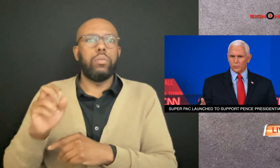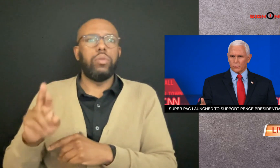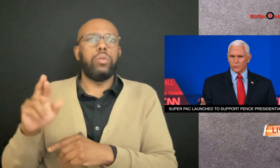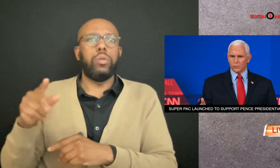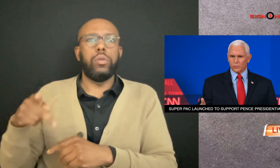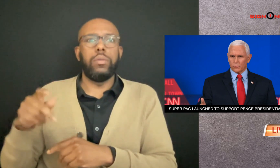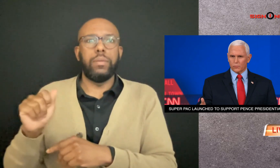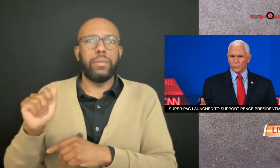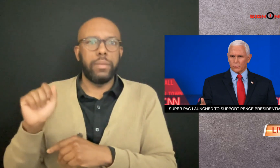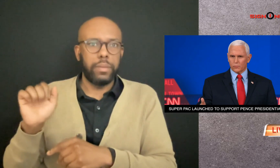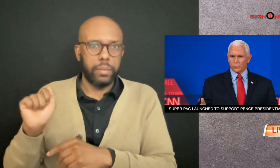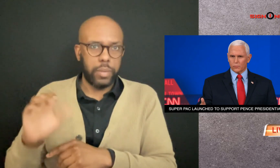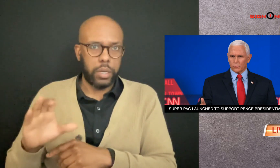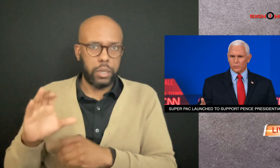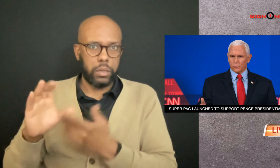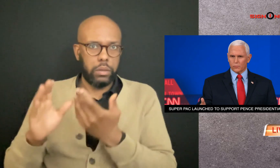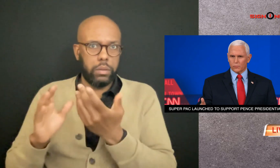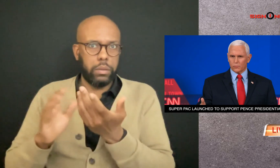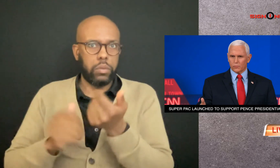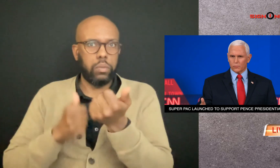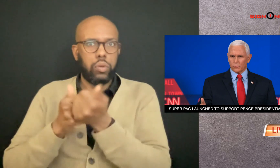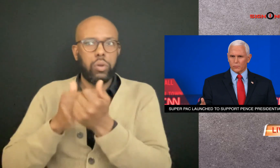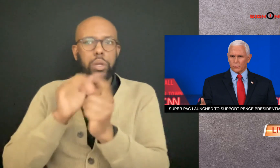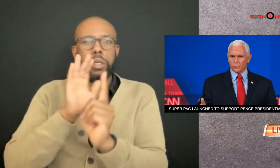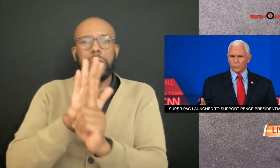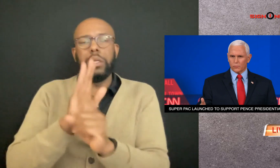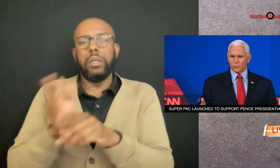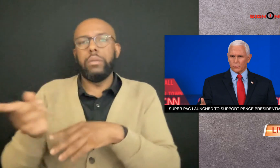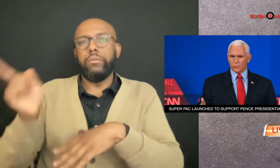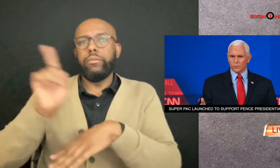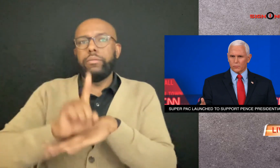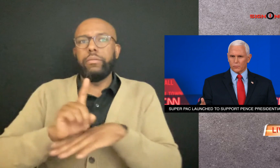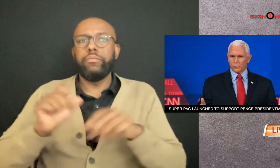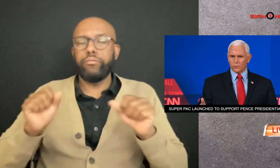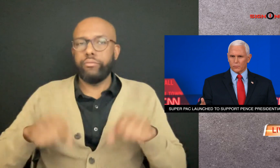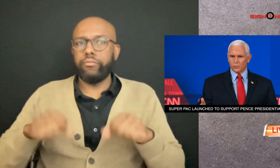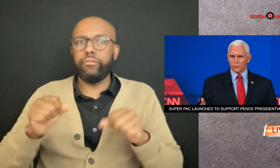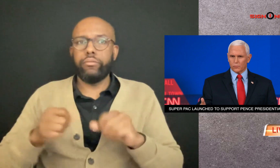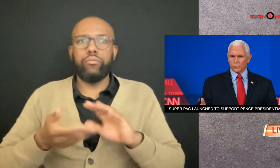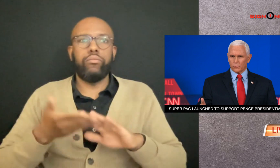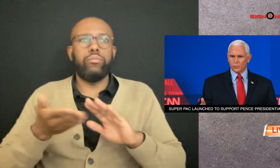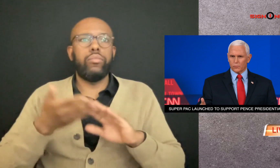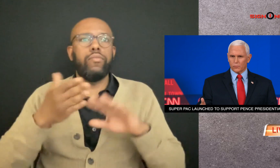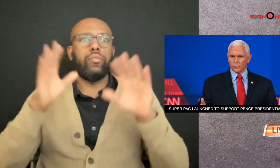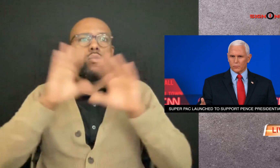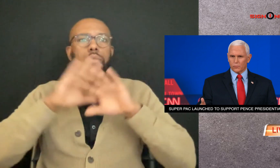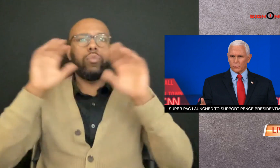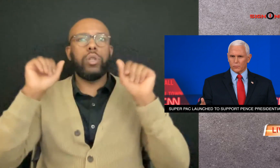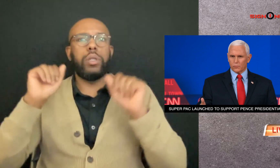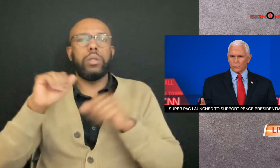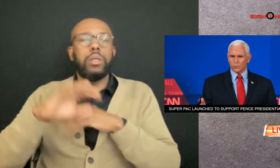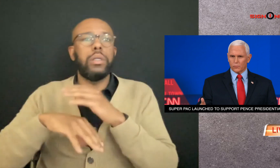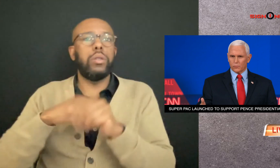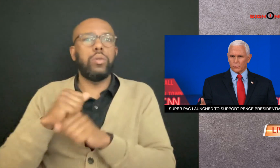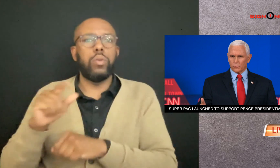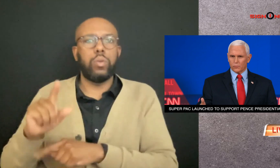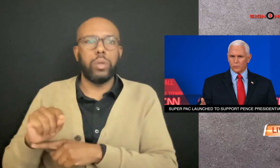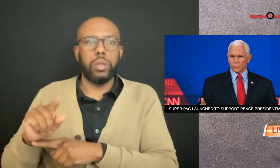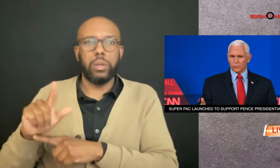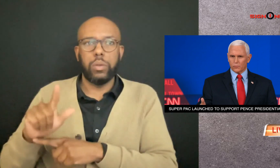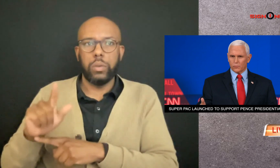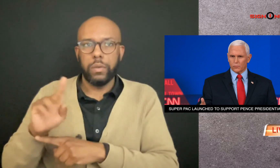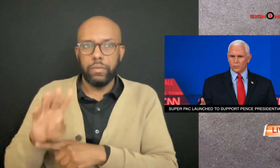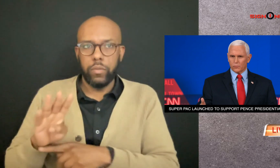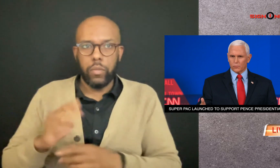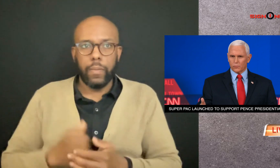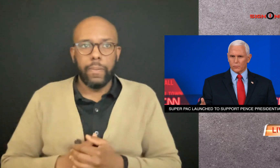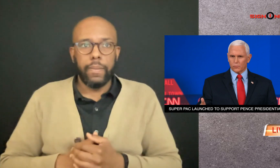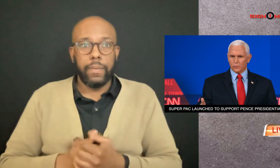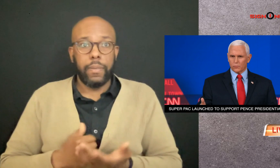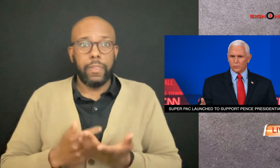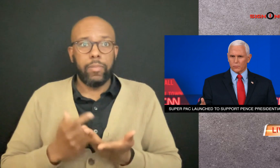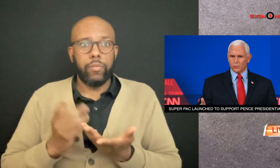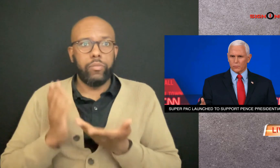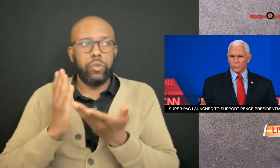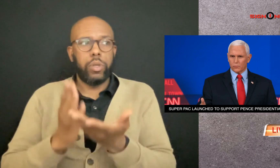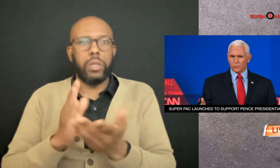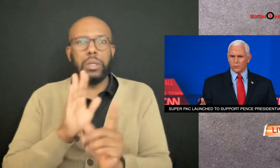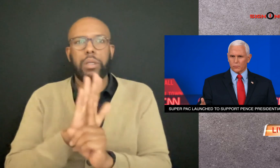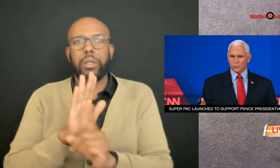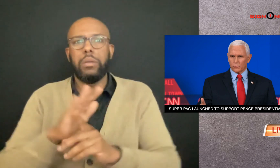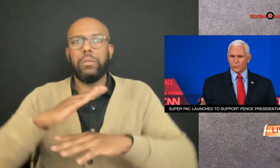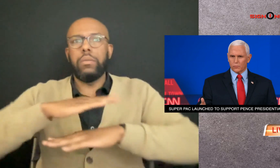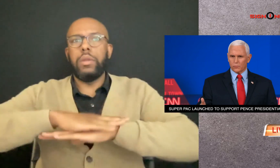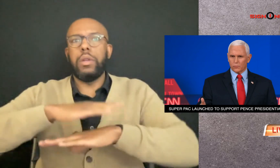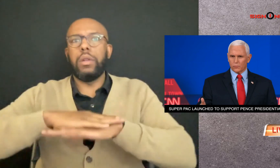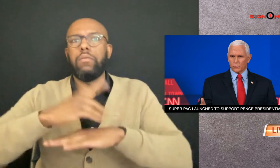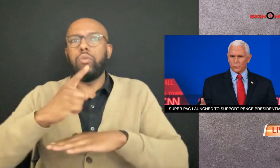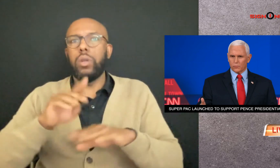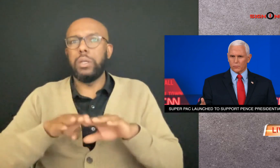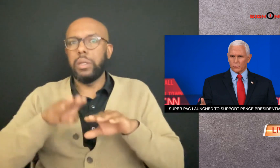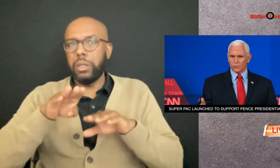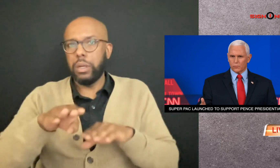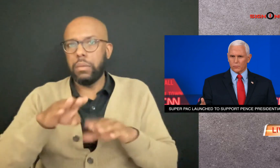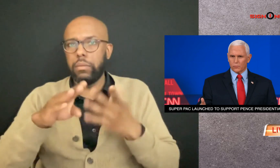PAC in support of his possible 2024 presidential run